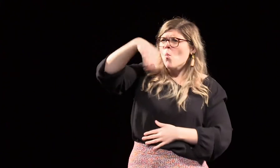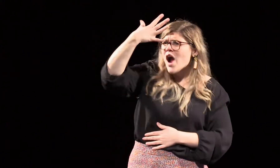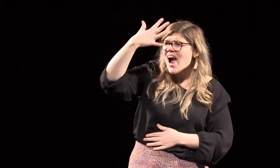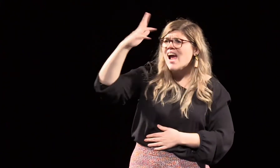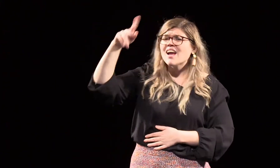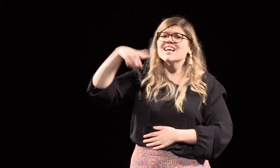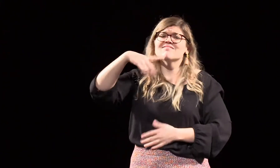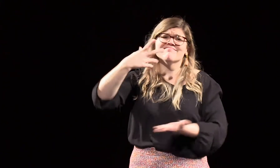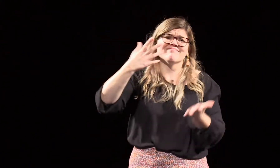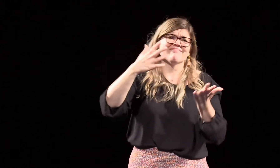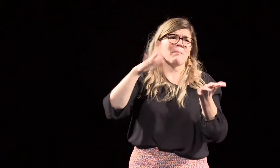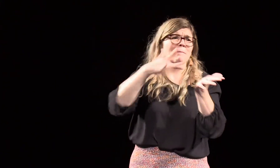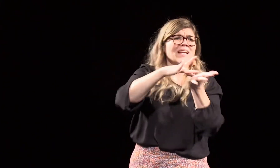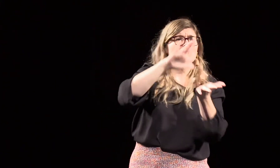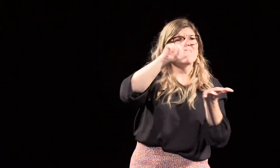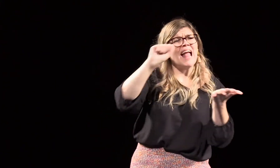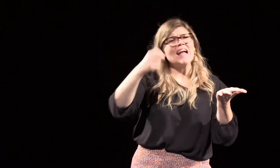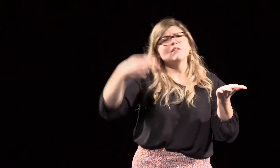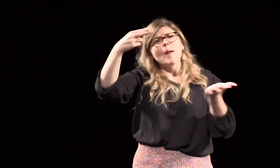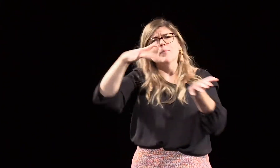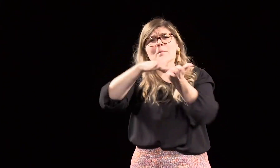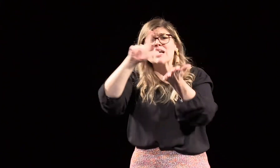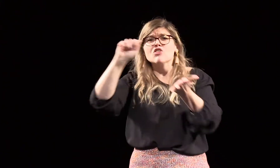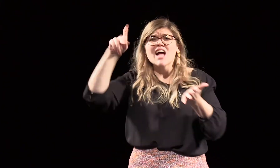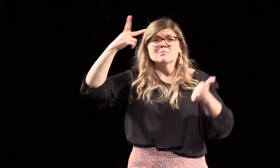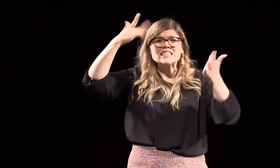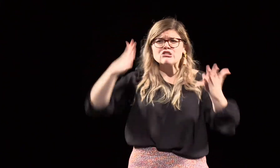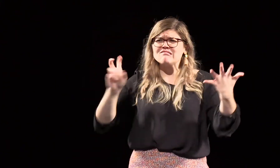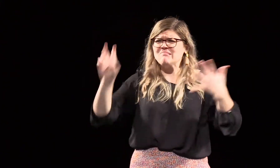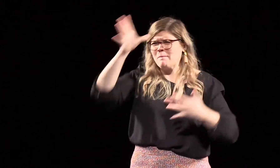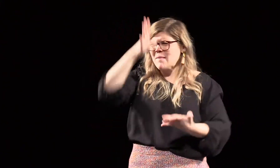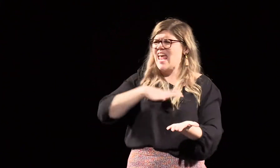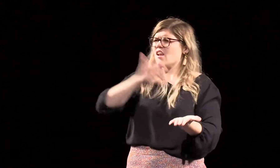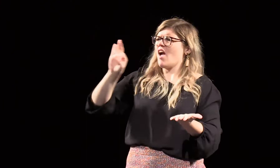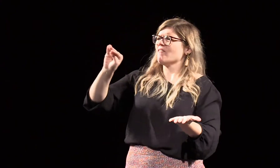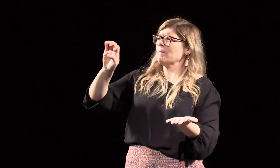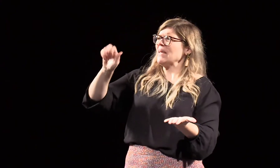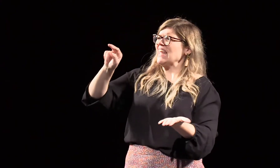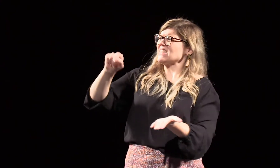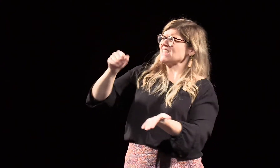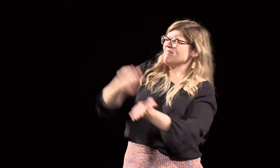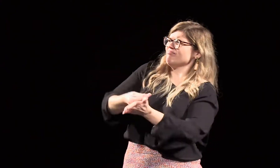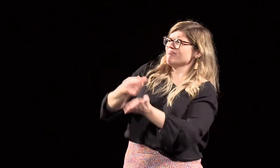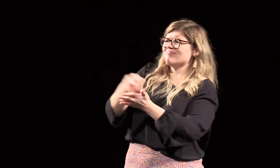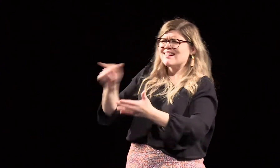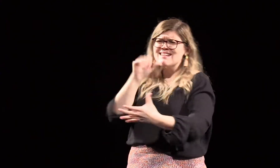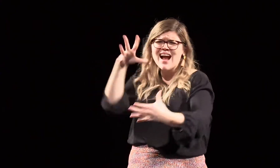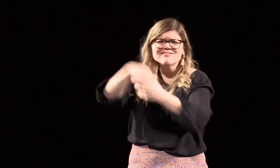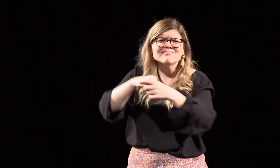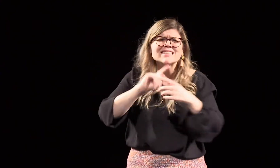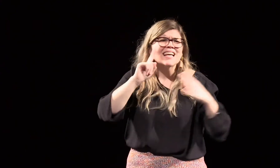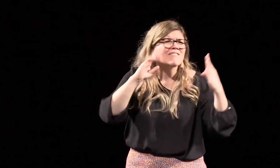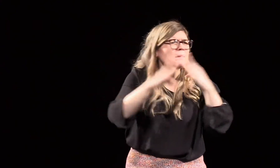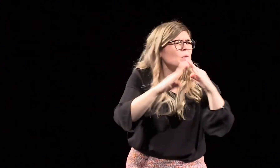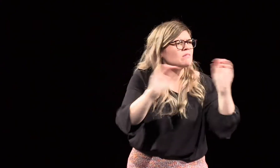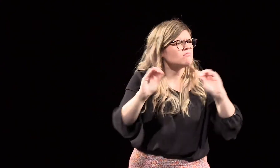This is how he feels, and he's middle-- upper-middle class white male with privilege. But these are his thoughts, and he's not involved